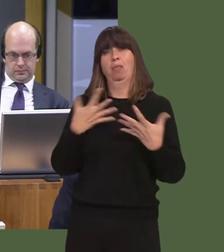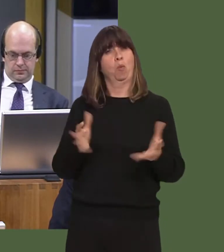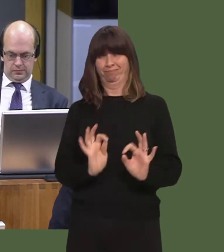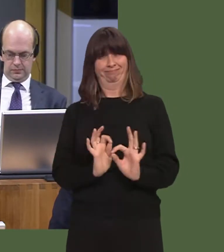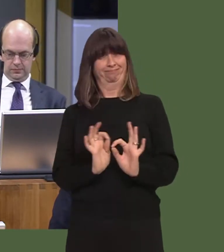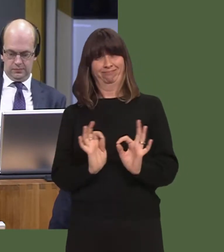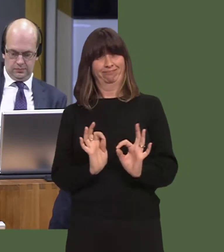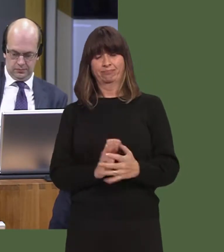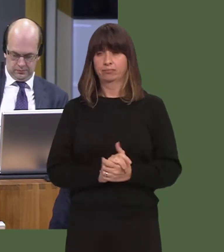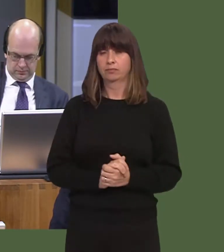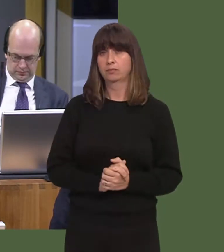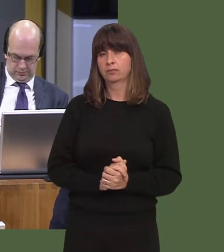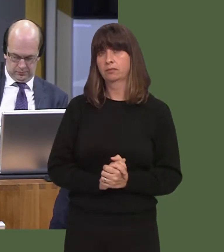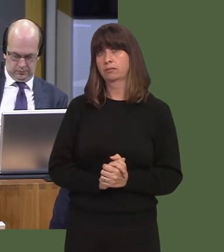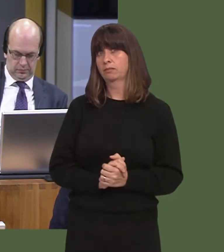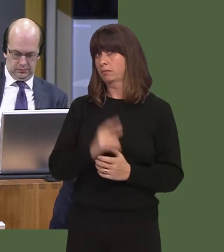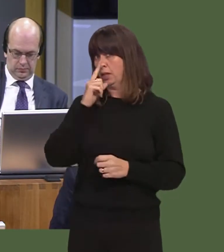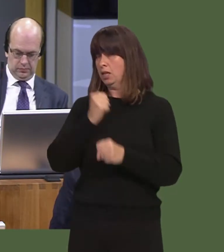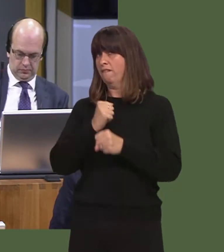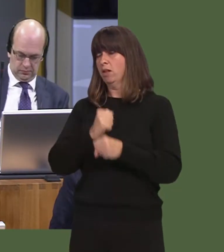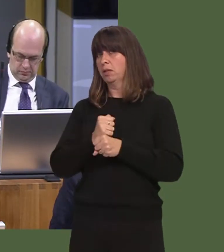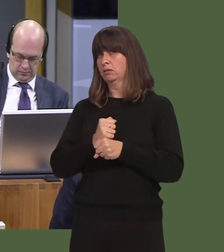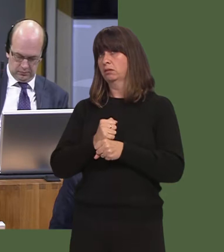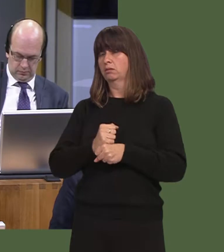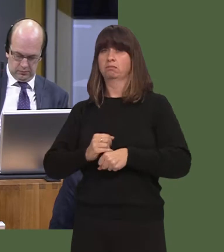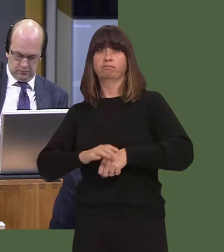Can Welsh Government take a leading role in forming such a partnership?